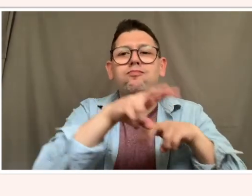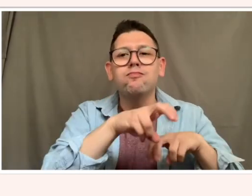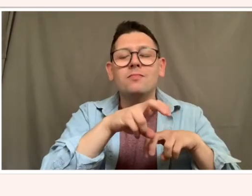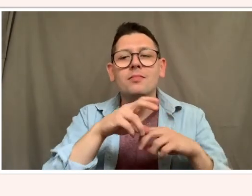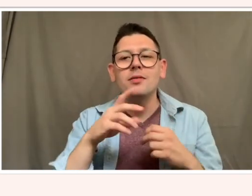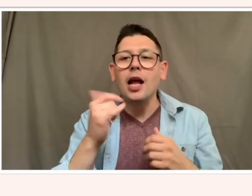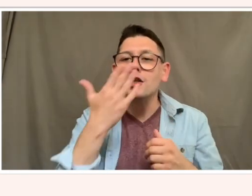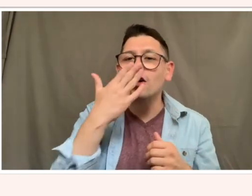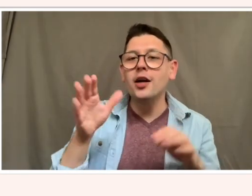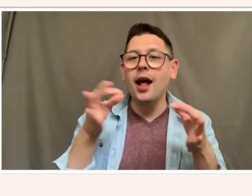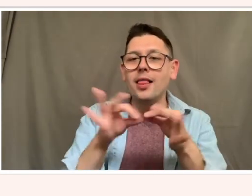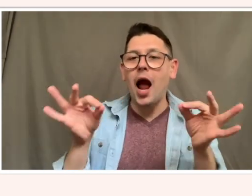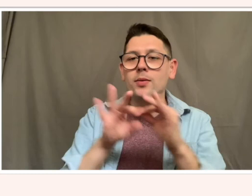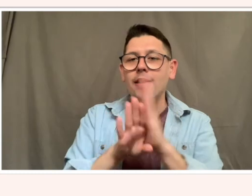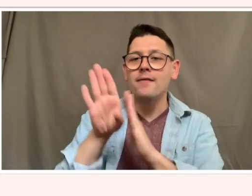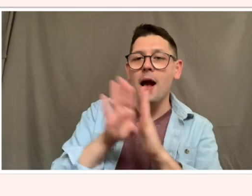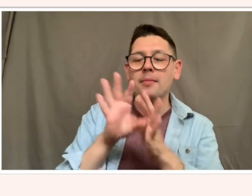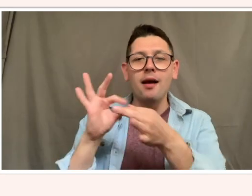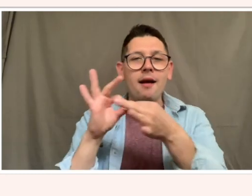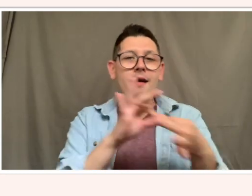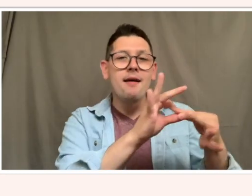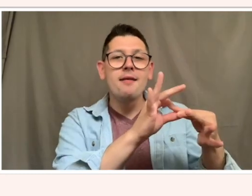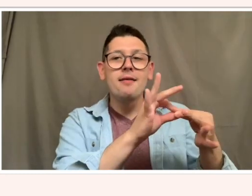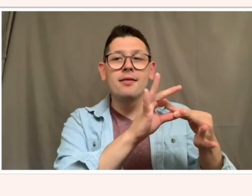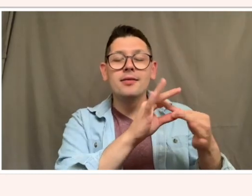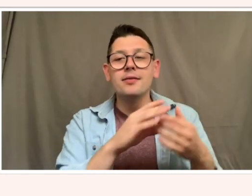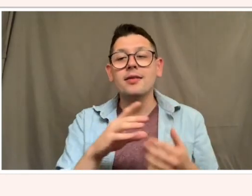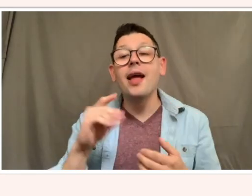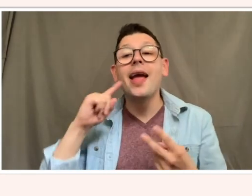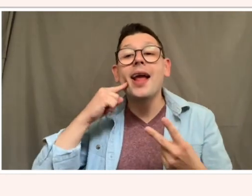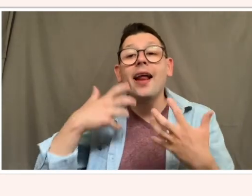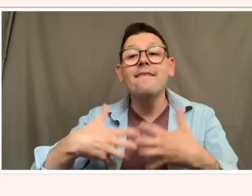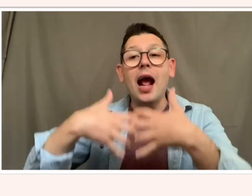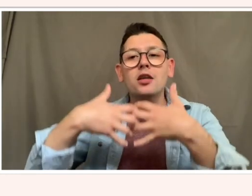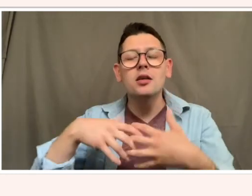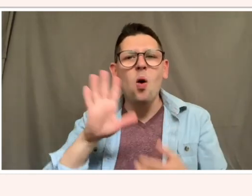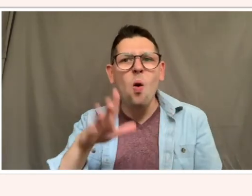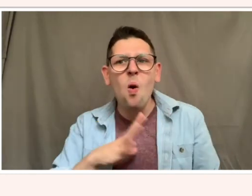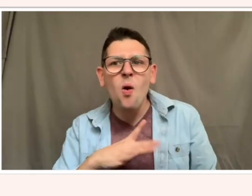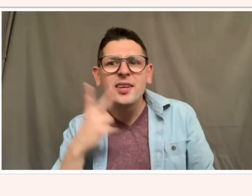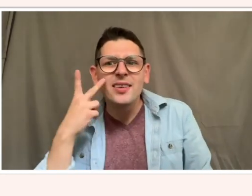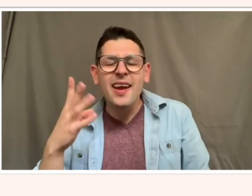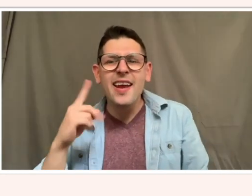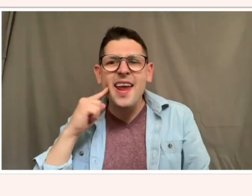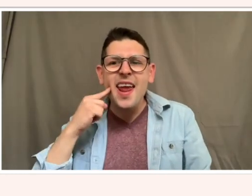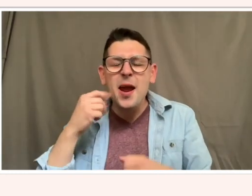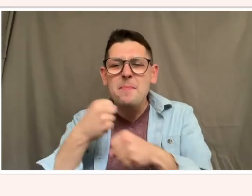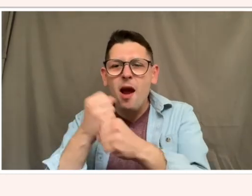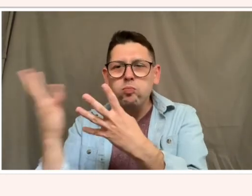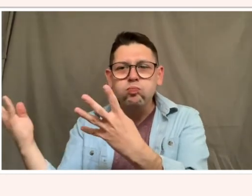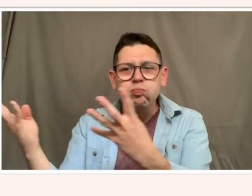if it's eating or running around, so again these are good language development activities.